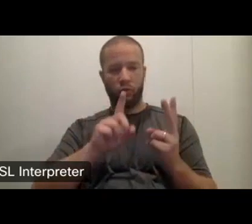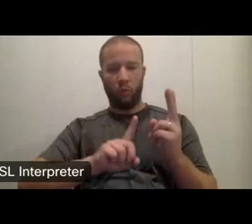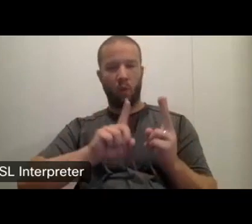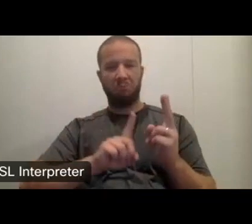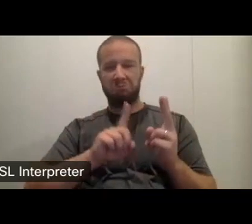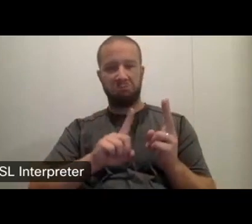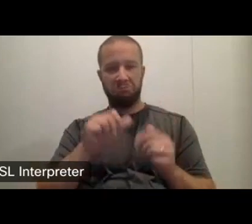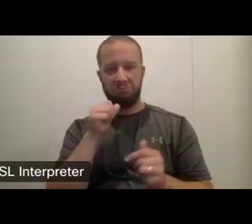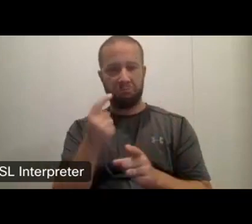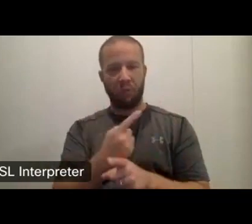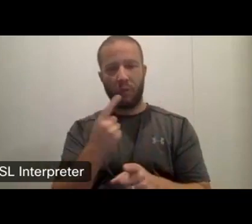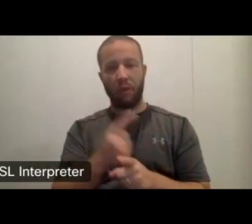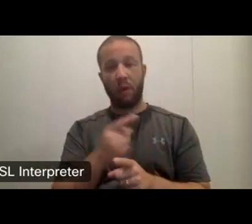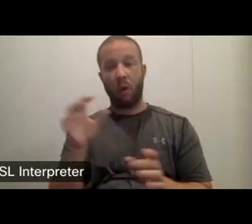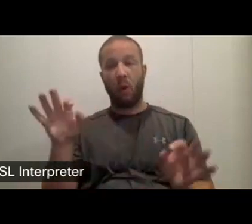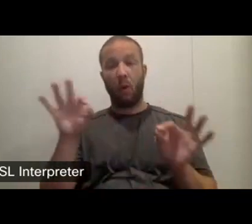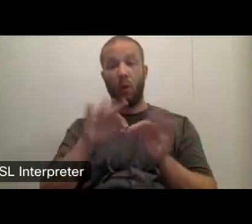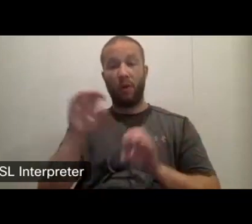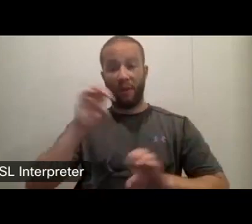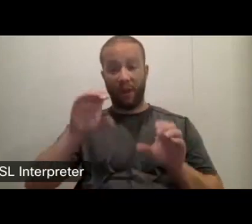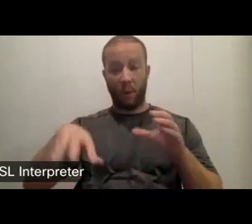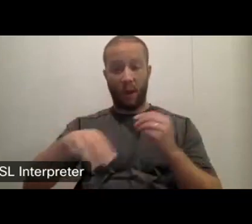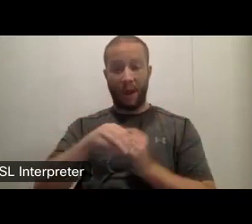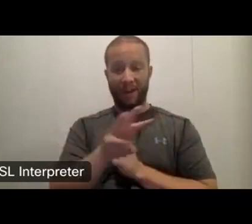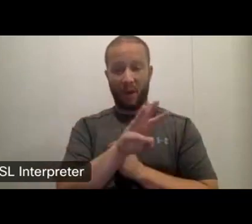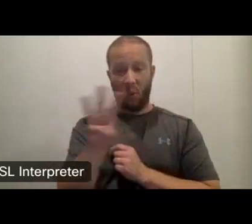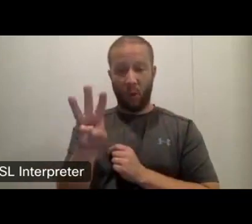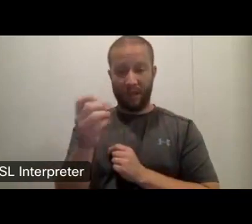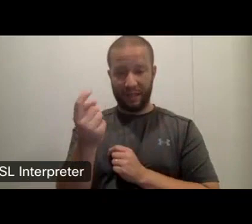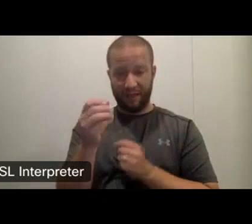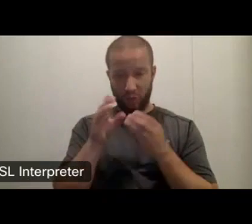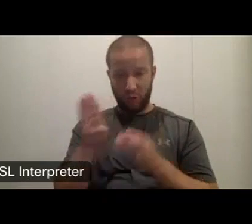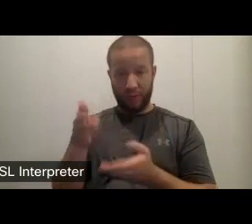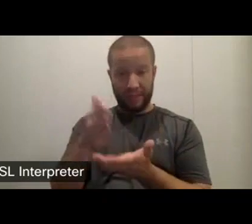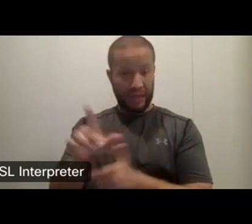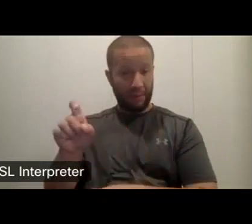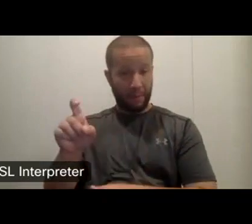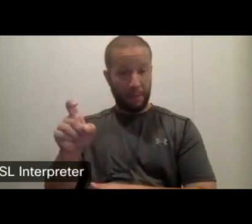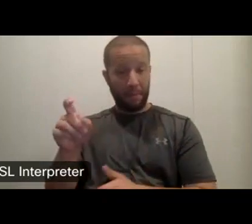um in terms of is it worth evaluating adding a westbound 11th Street stop as an alternative